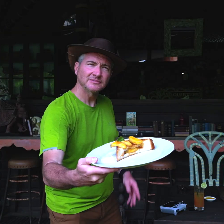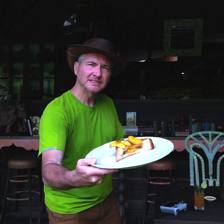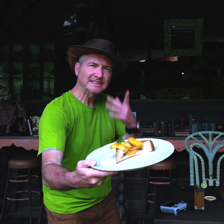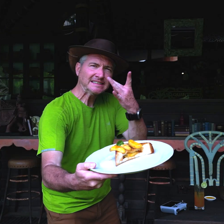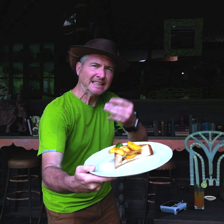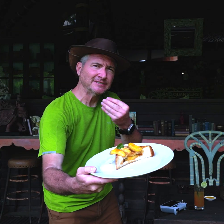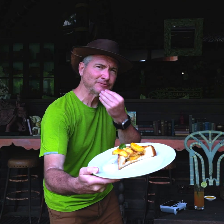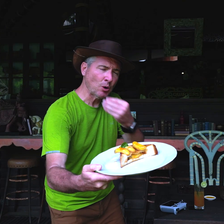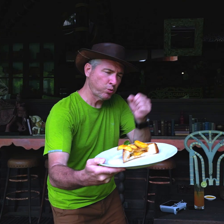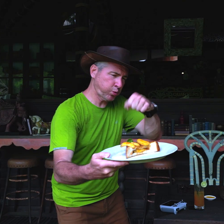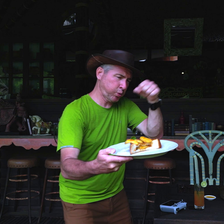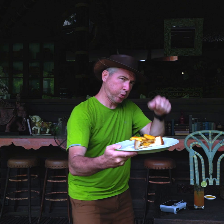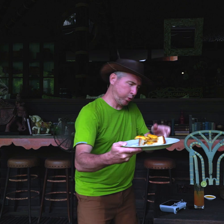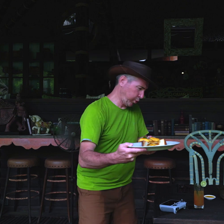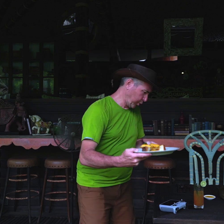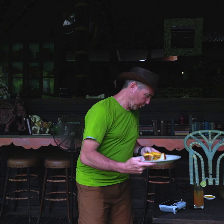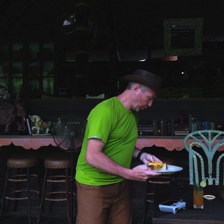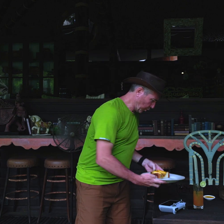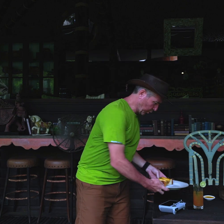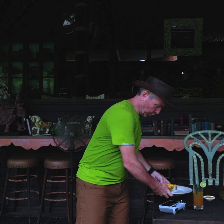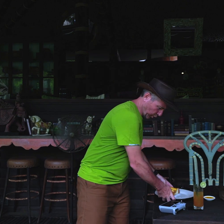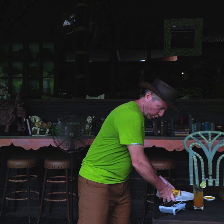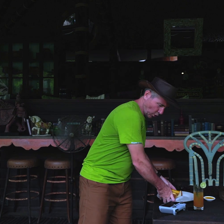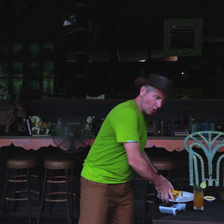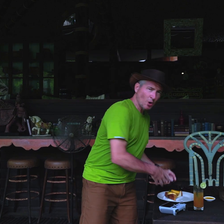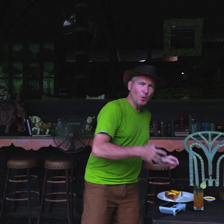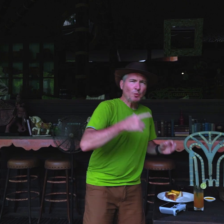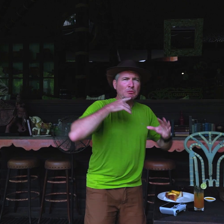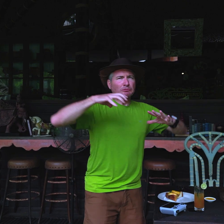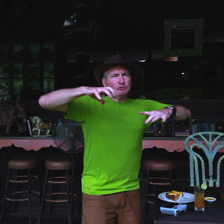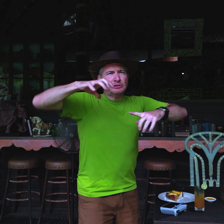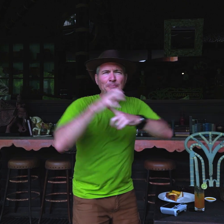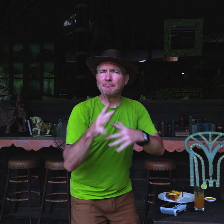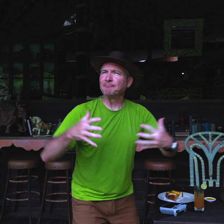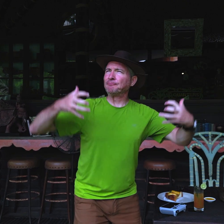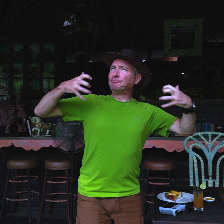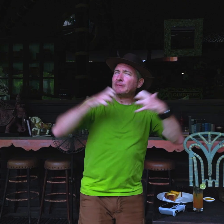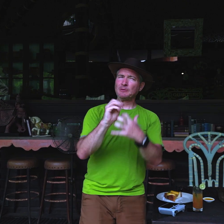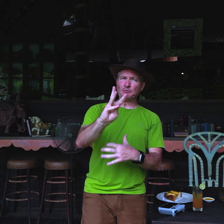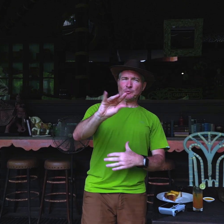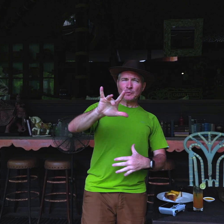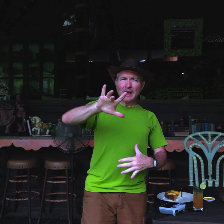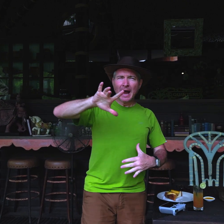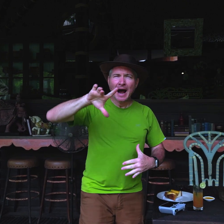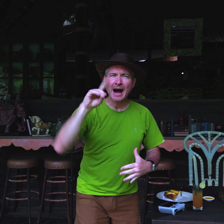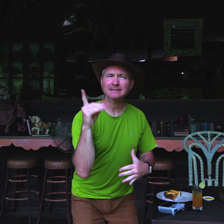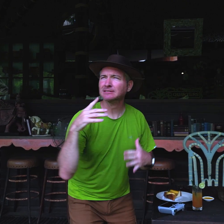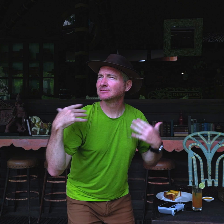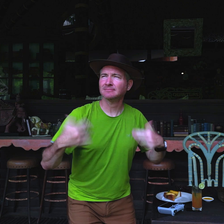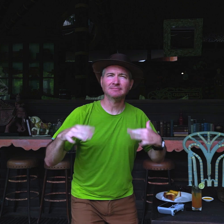Delicious food indeed. This has been an incredible experience with Shinta Mani Wild.